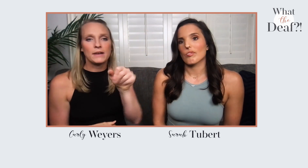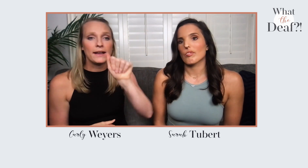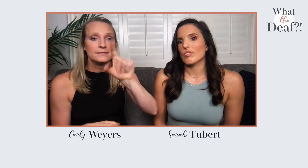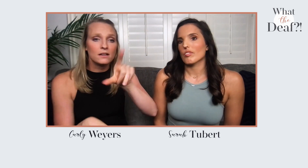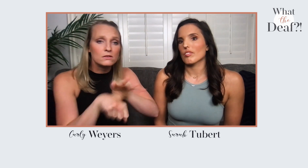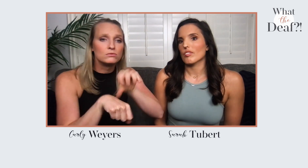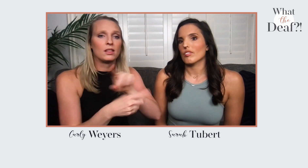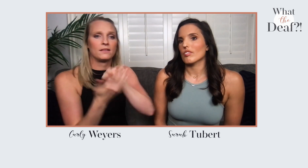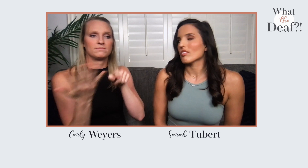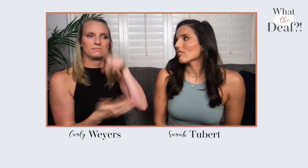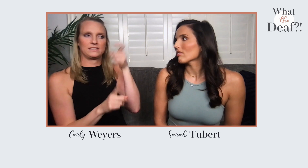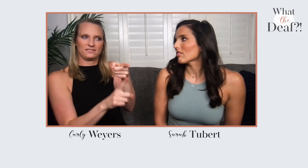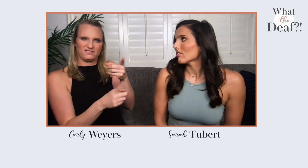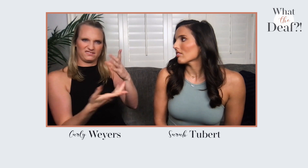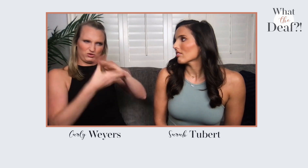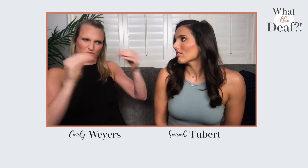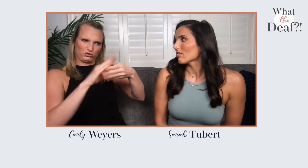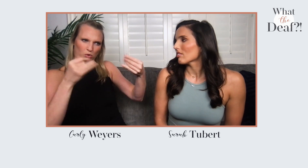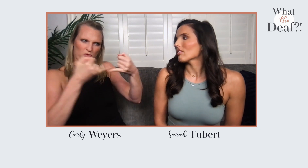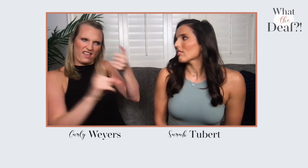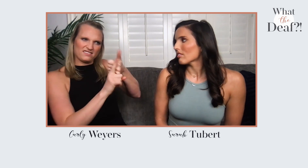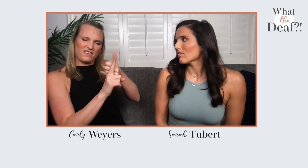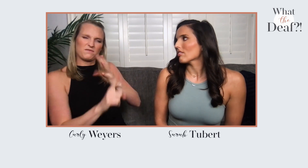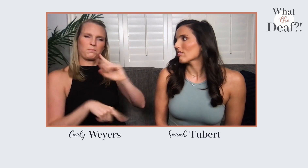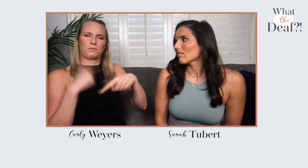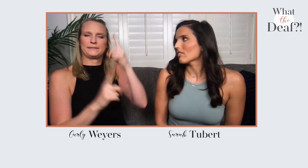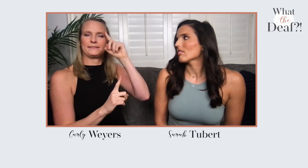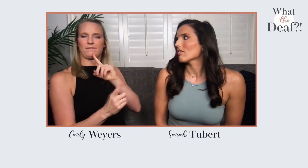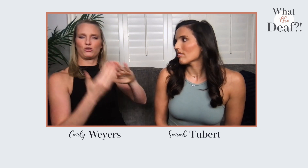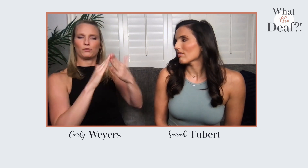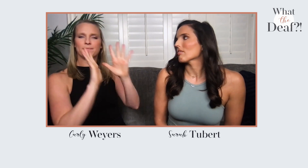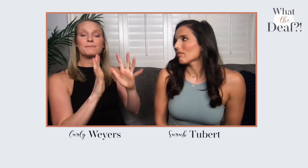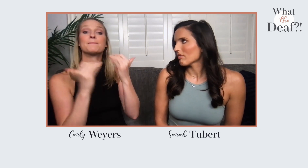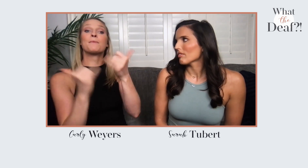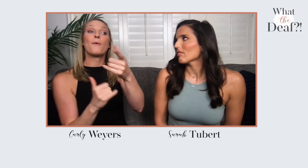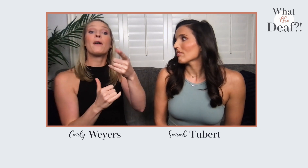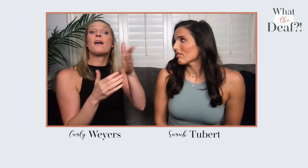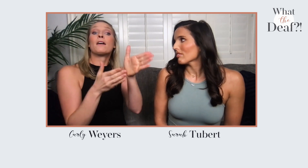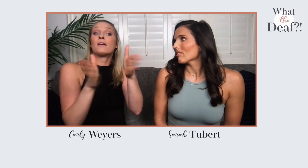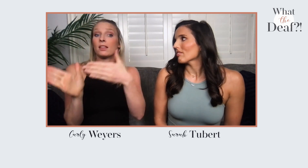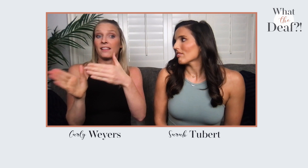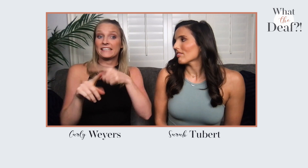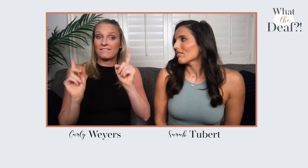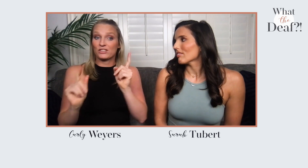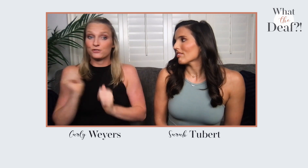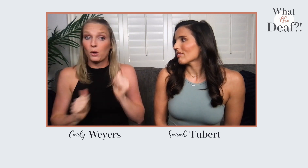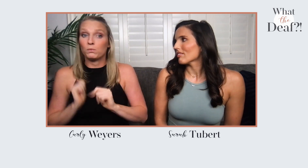They had an ASL consultant, because the storyline talks about the Deaf community. So, now, shifting gears to